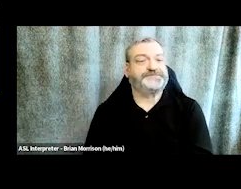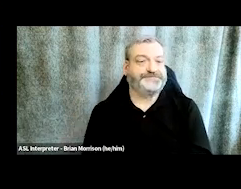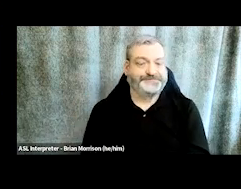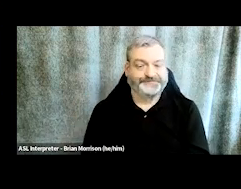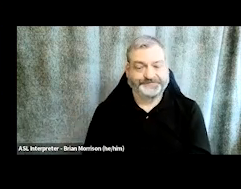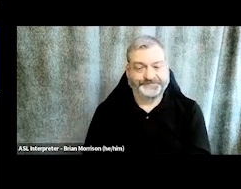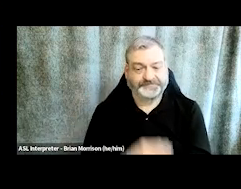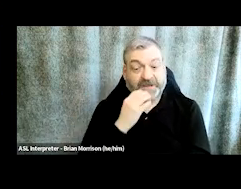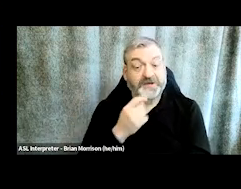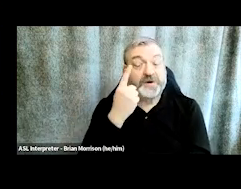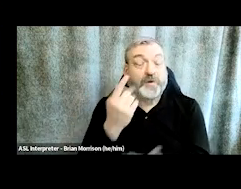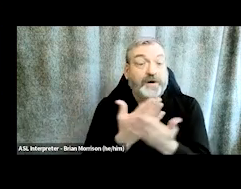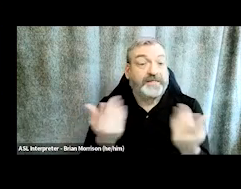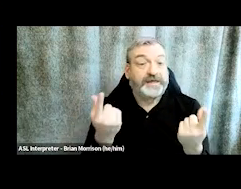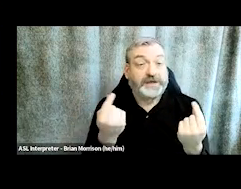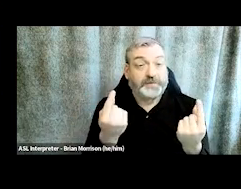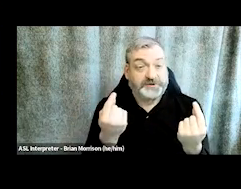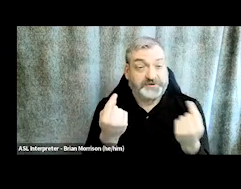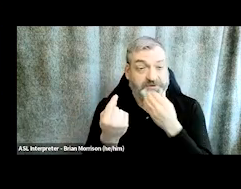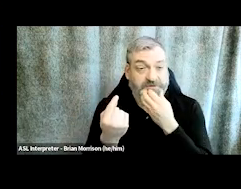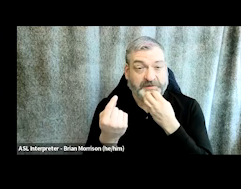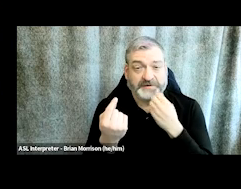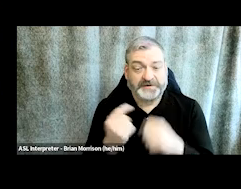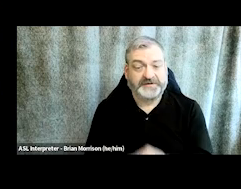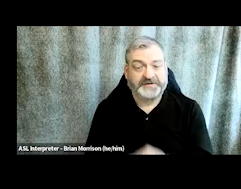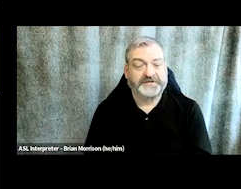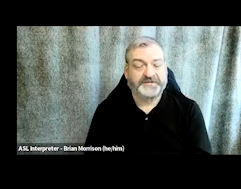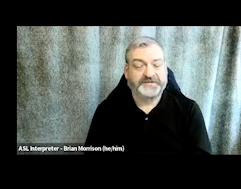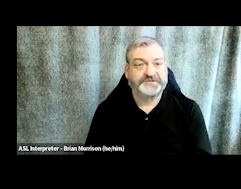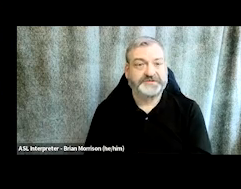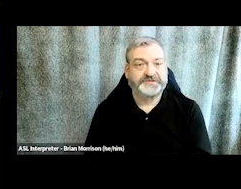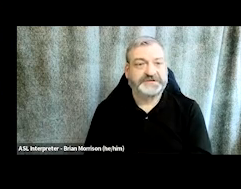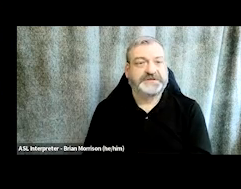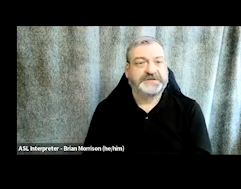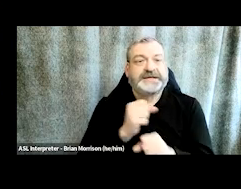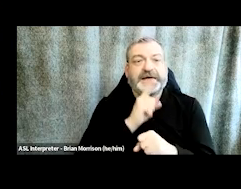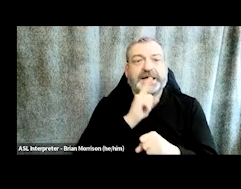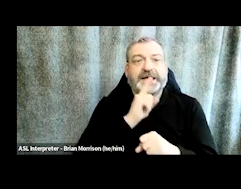as I mentioned, was making sure that you leverage your platform's alt text tools